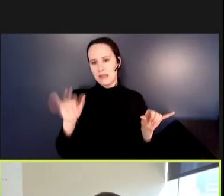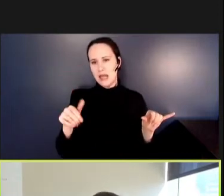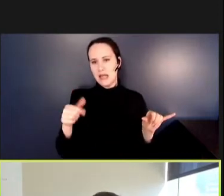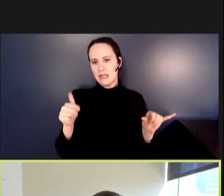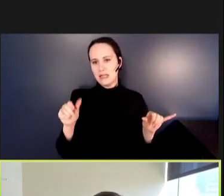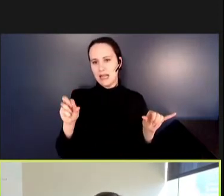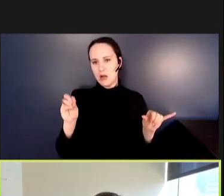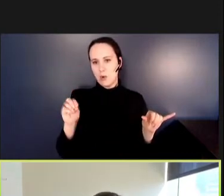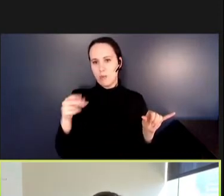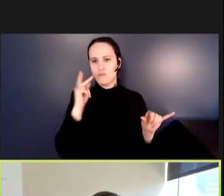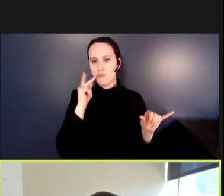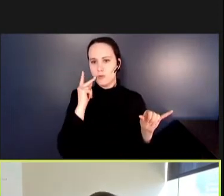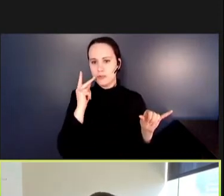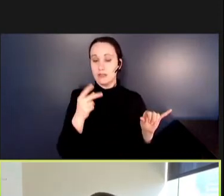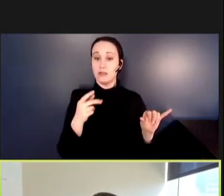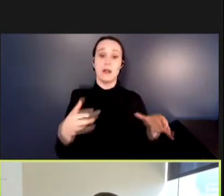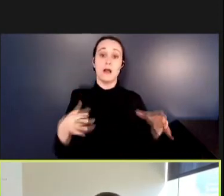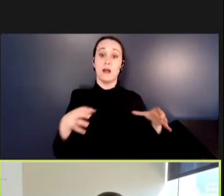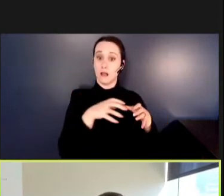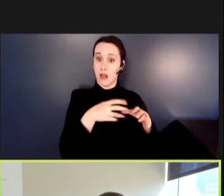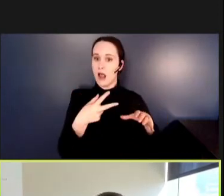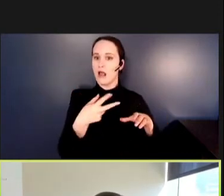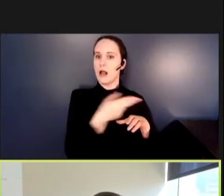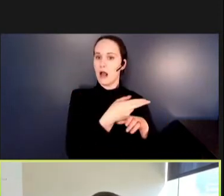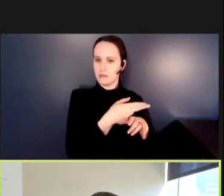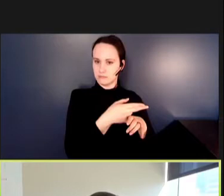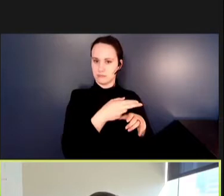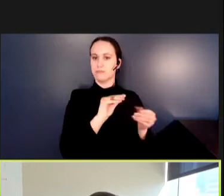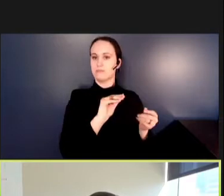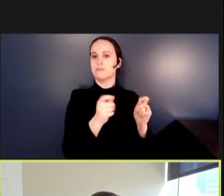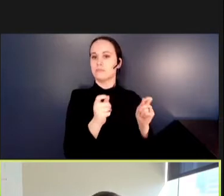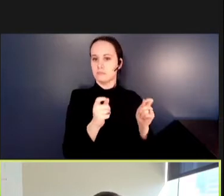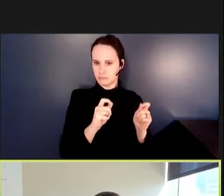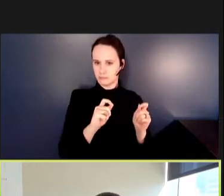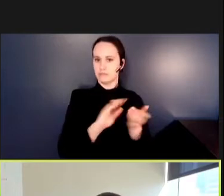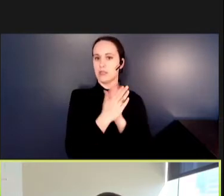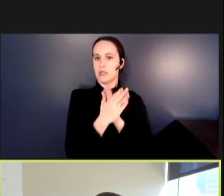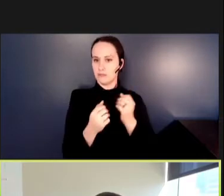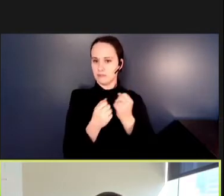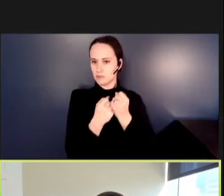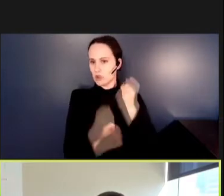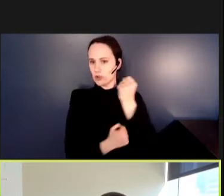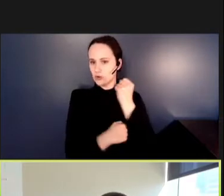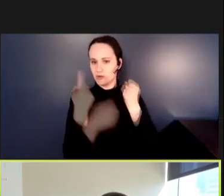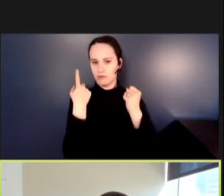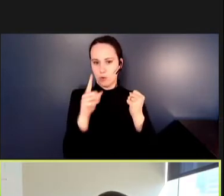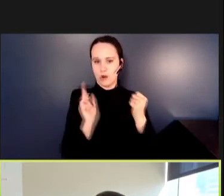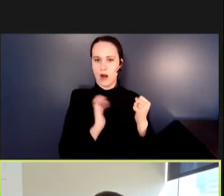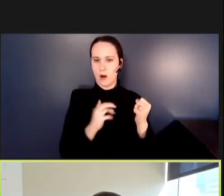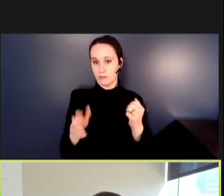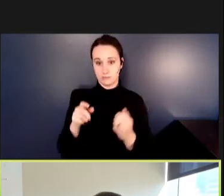and structurally characterize them with negative stain. And of course, this first generation could